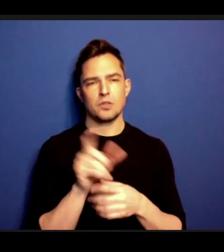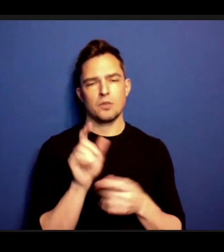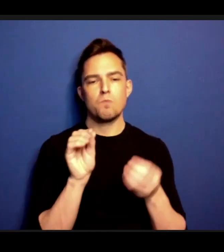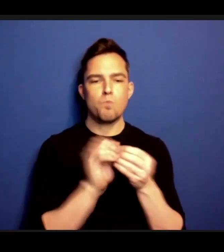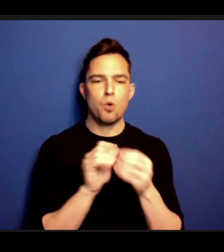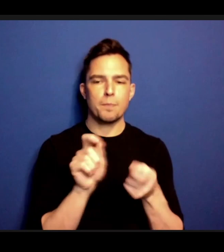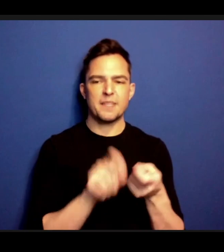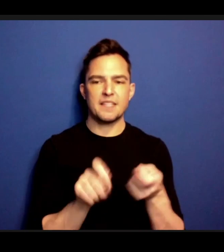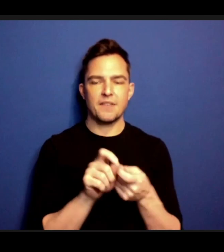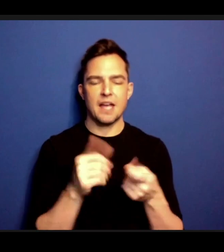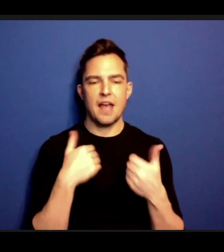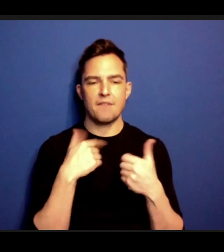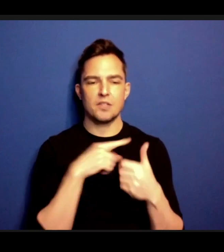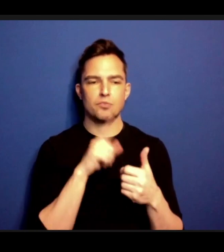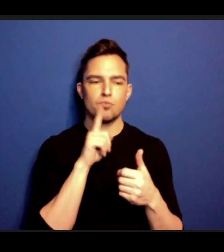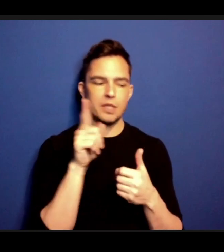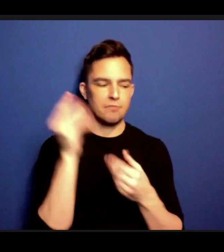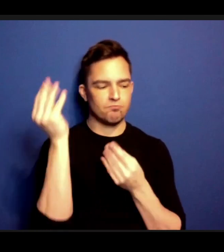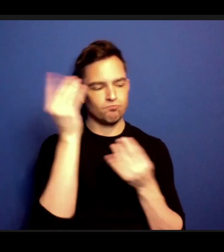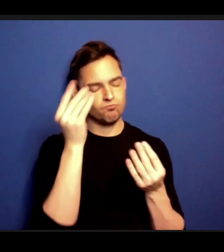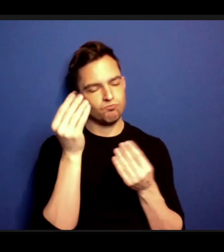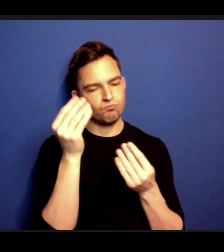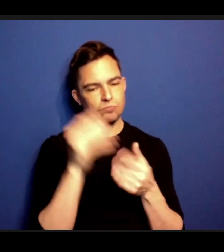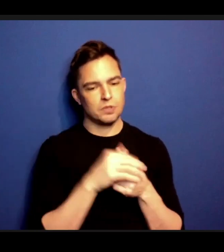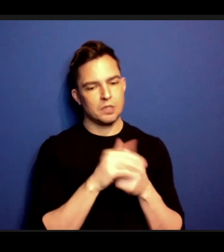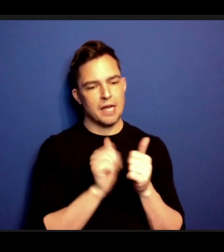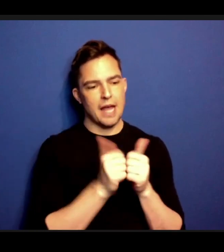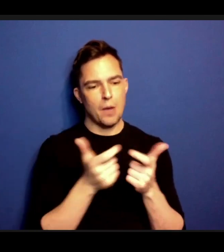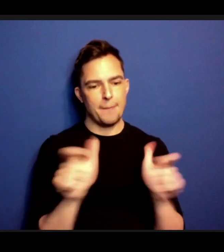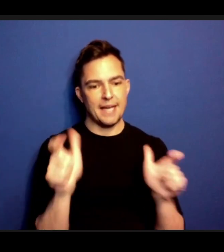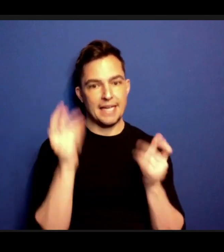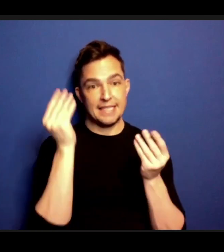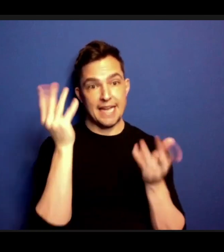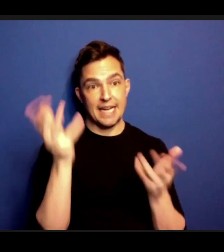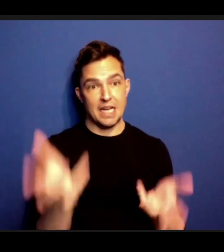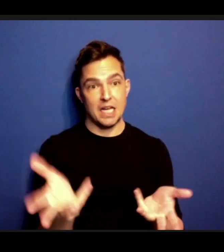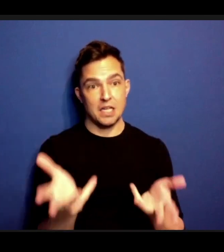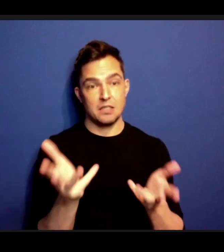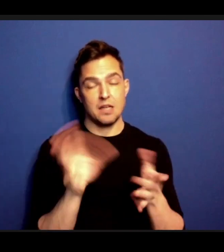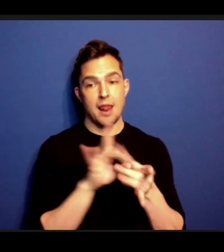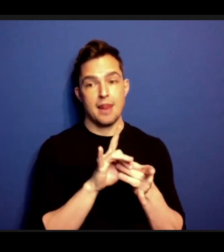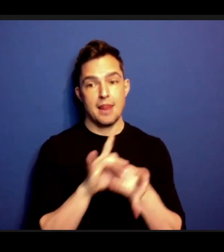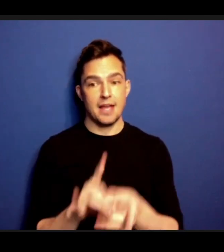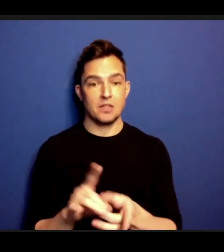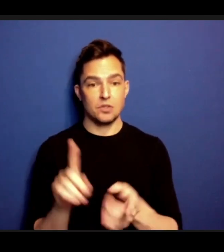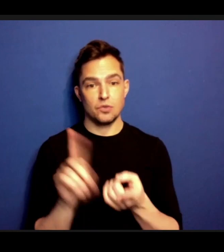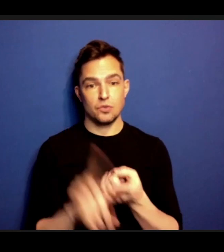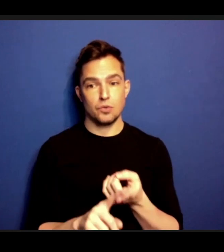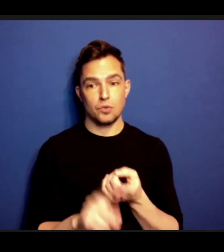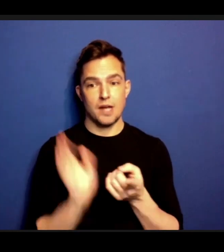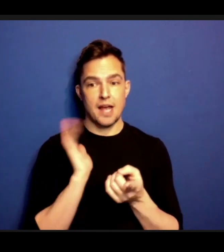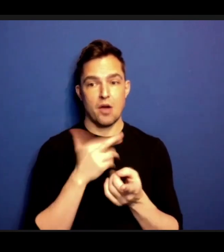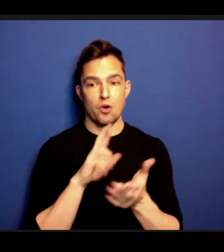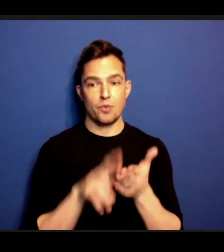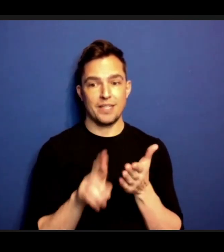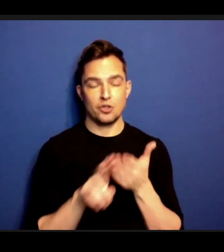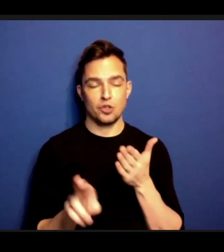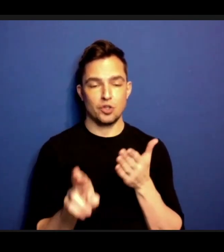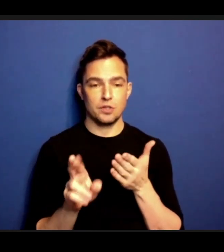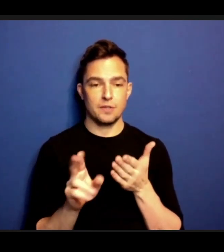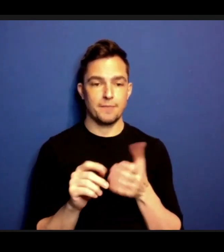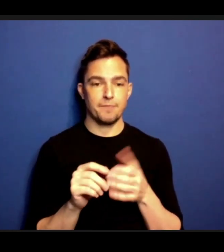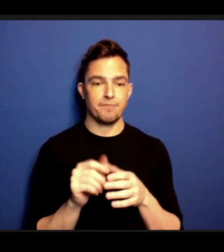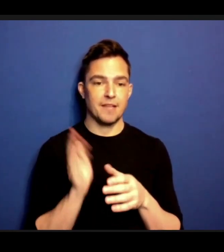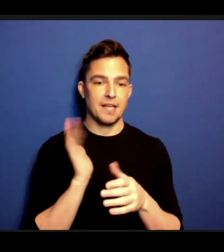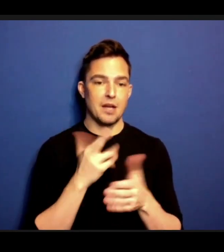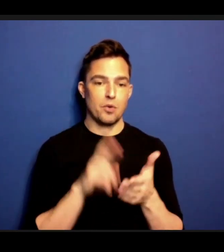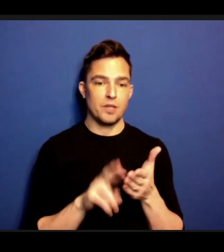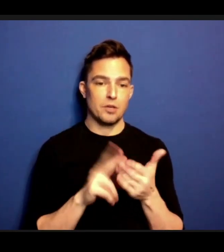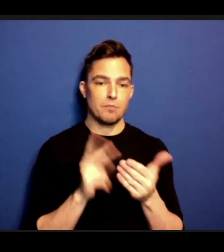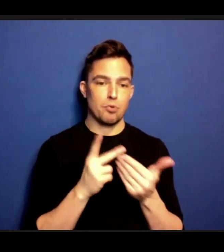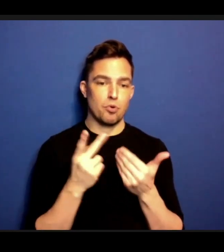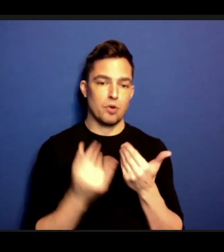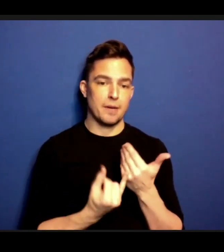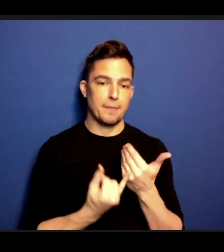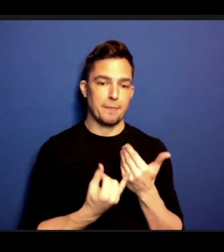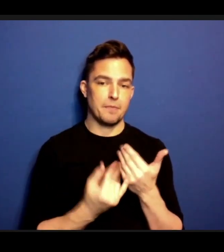us really think about how big data links to our research and our research programs. And